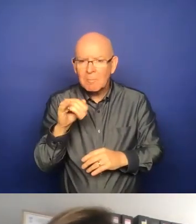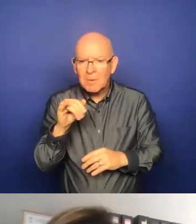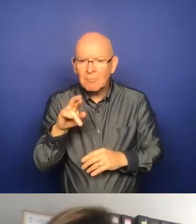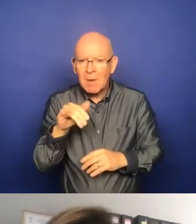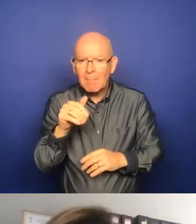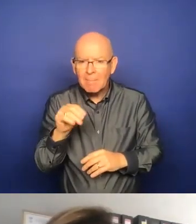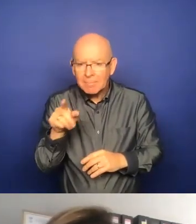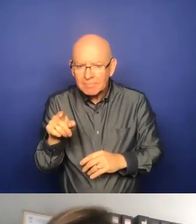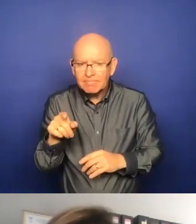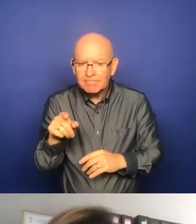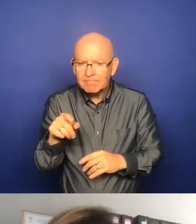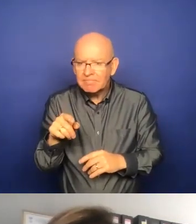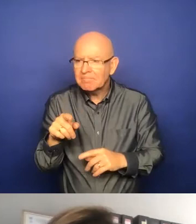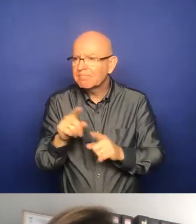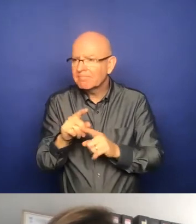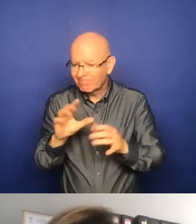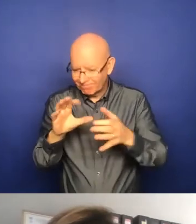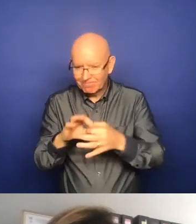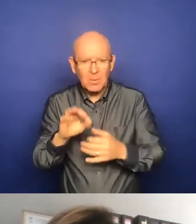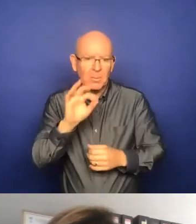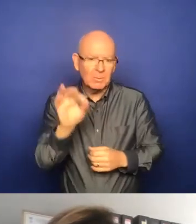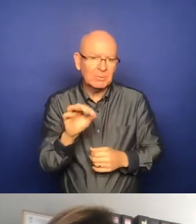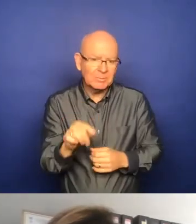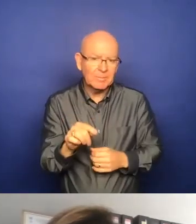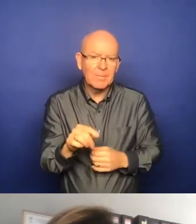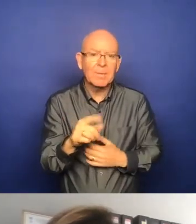say Mirjam and engage briefly